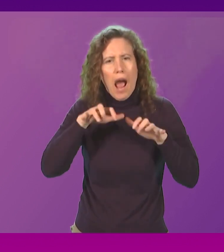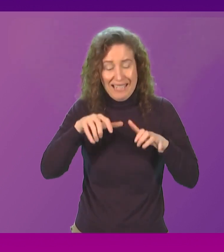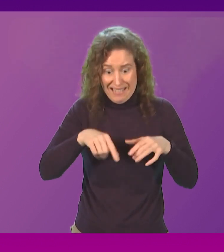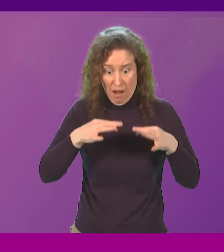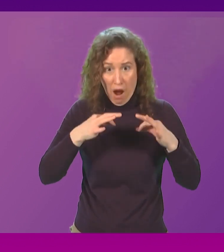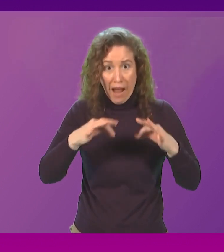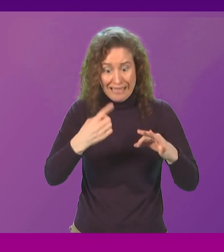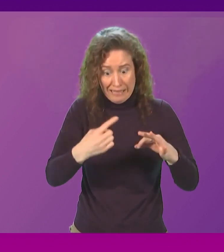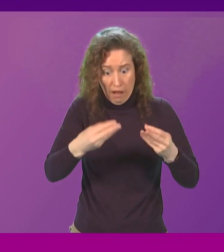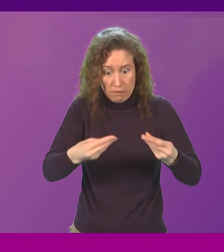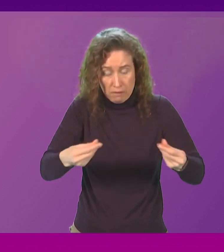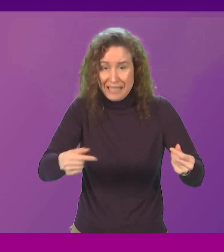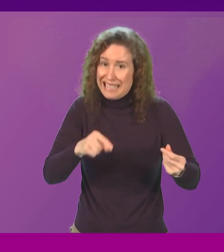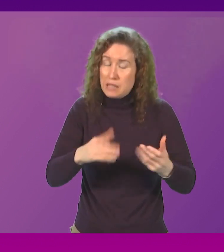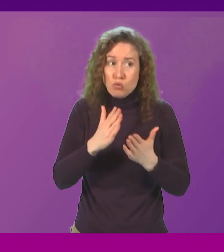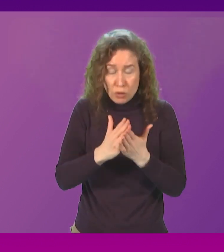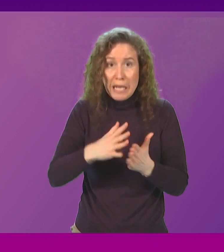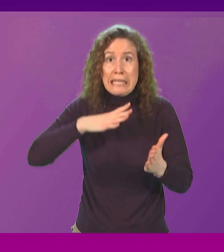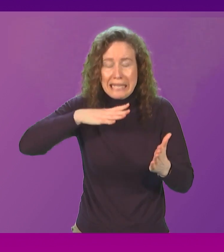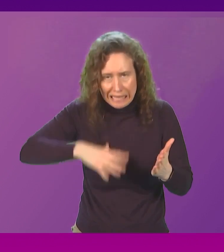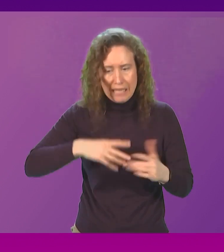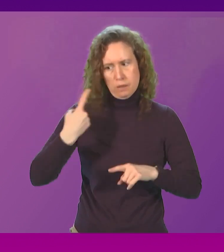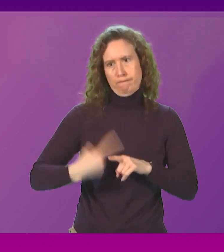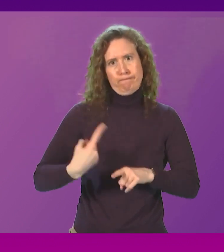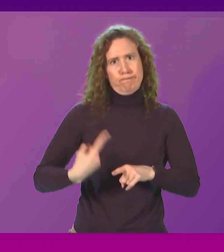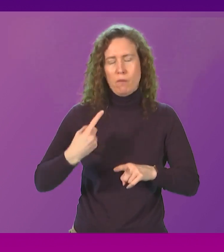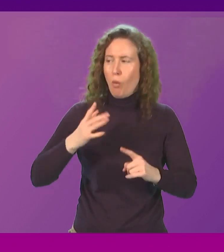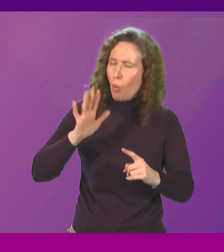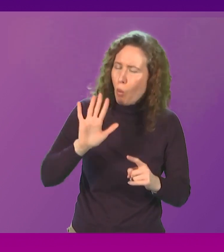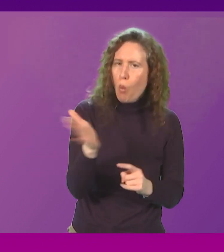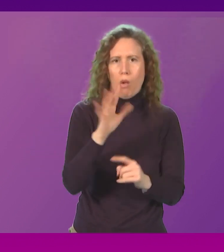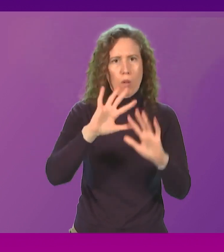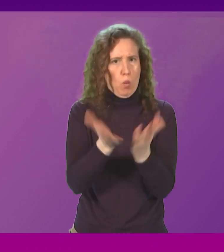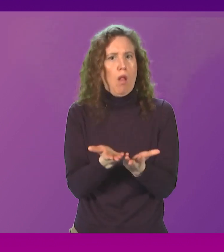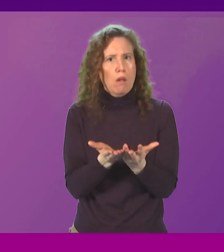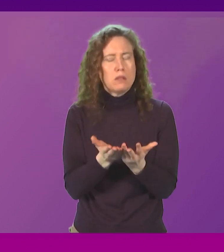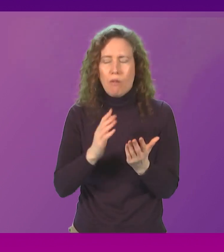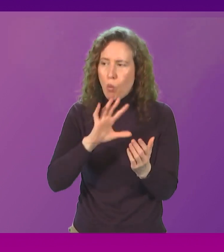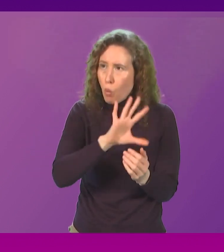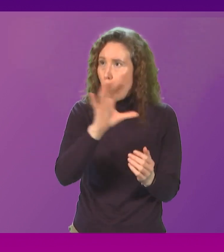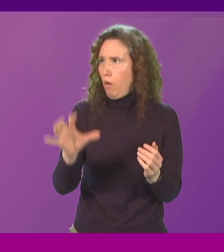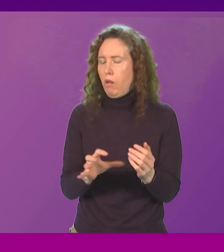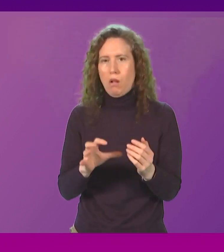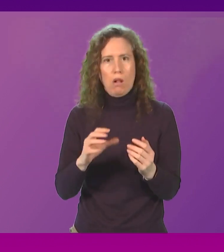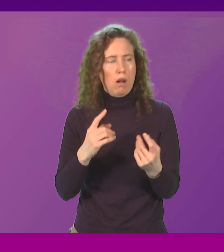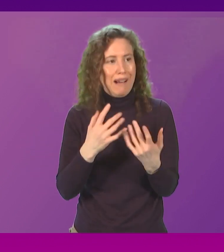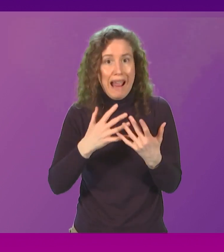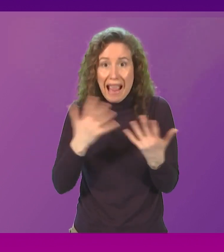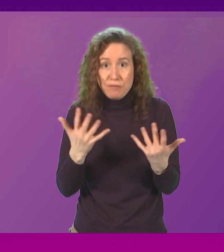call to massively fast-track climate efforts by every country and every sector and on every timeframe.